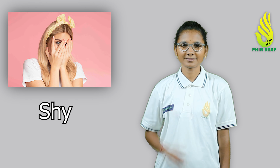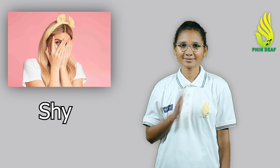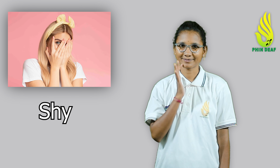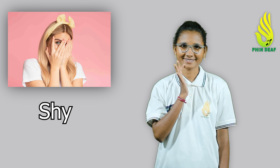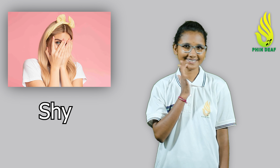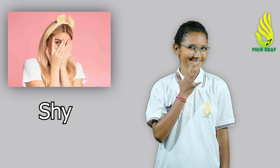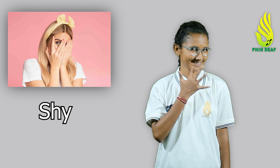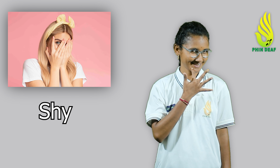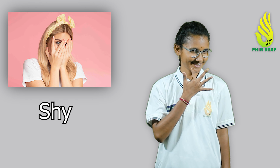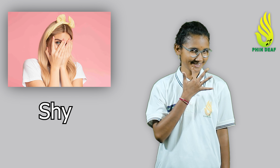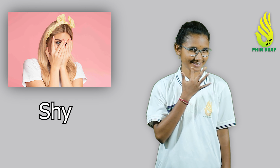Shy